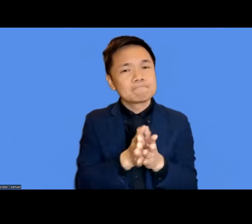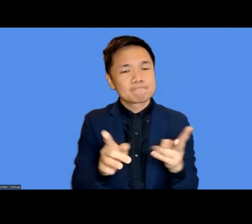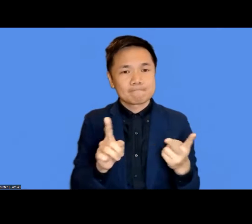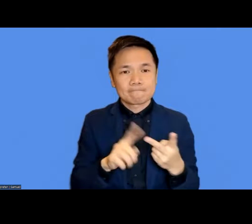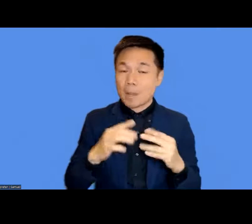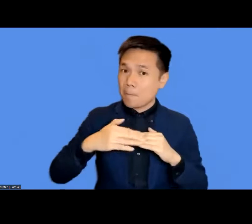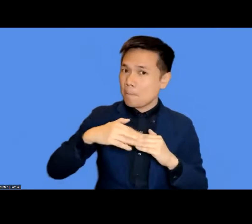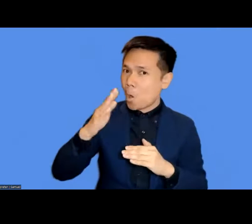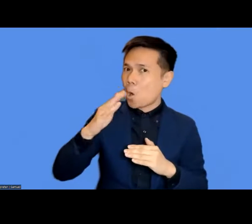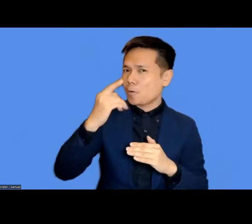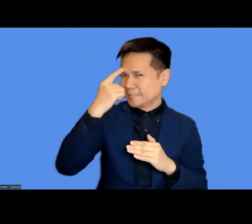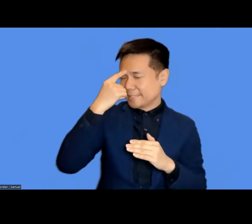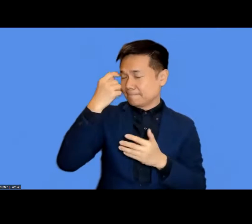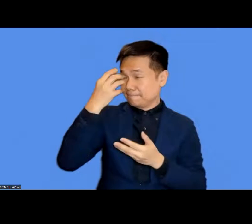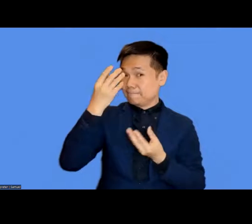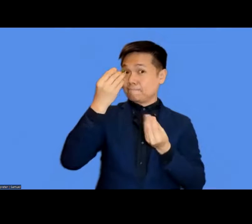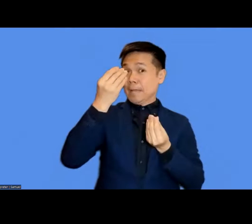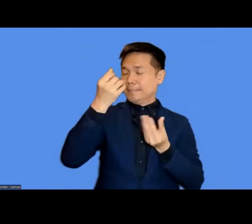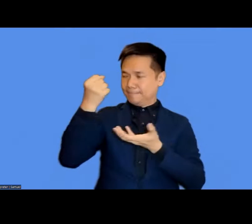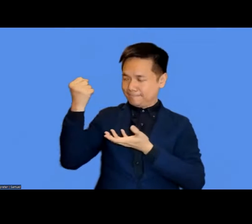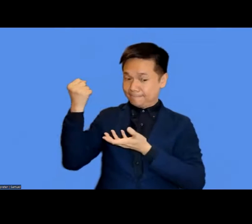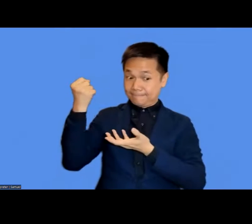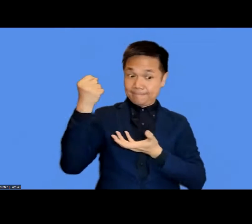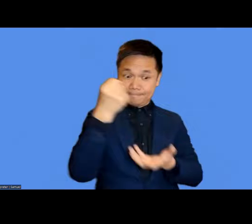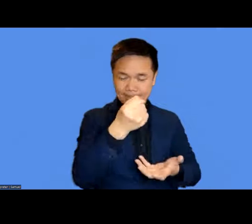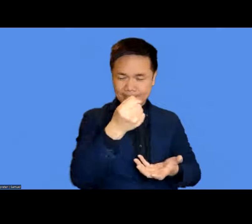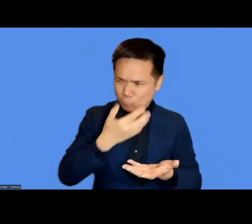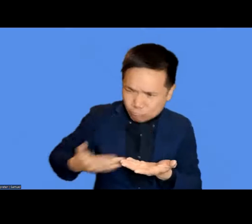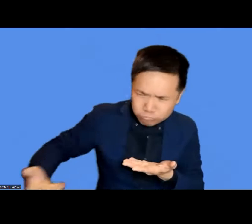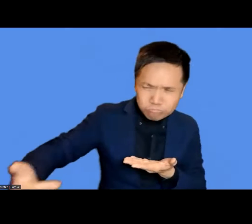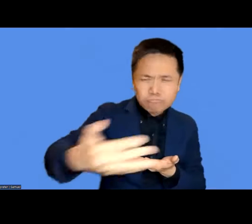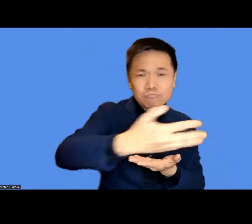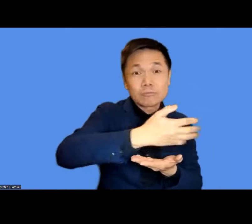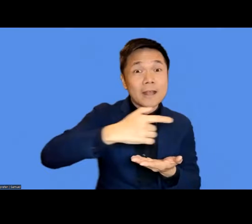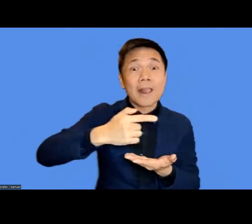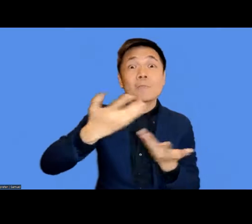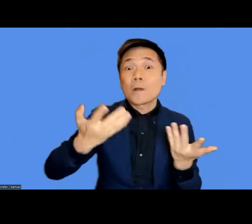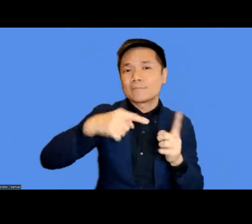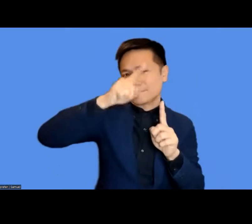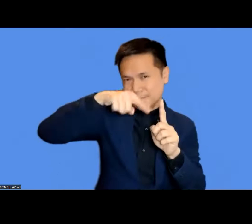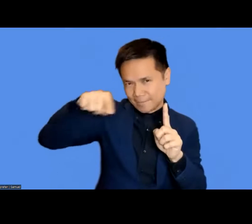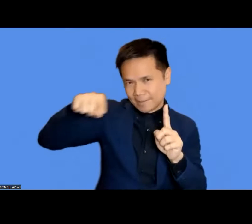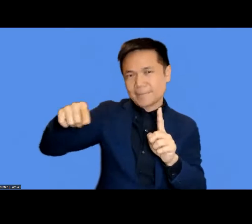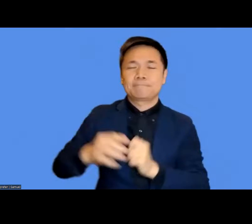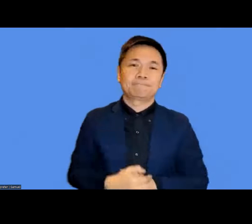investment on data is the fact that we have seen through COVID, but also through other